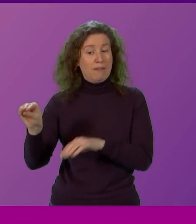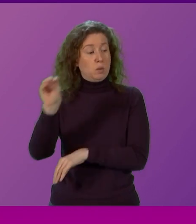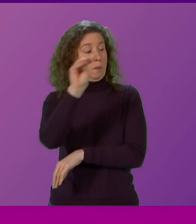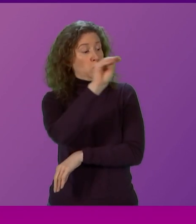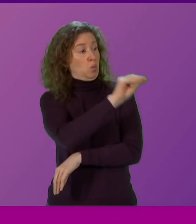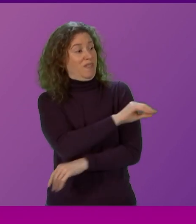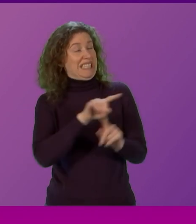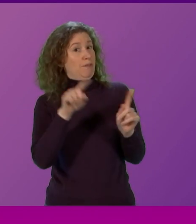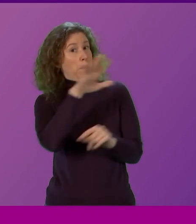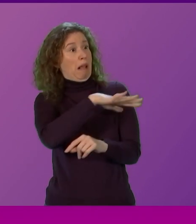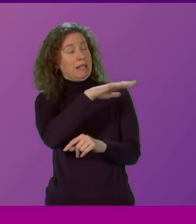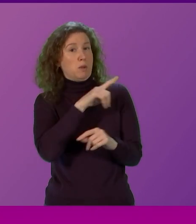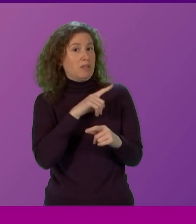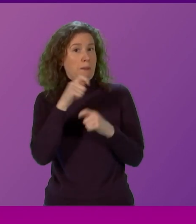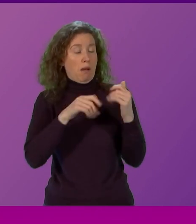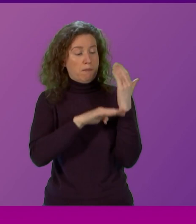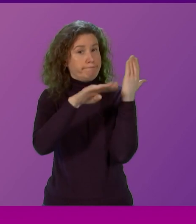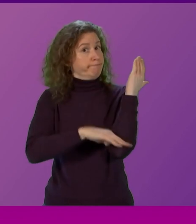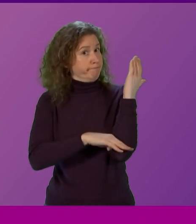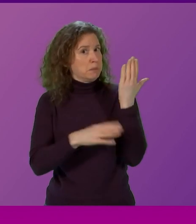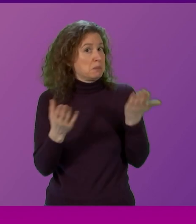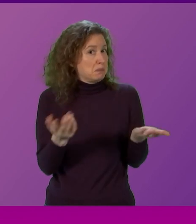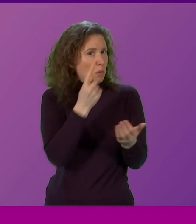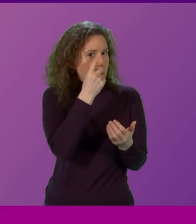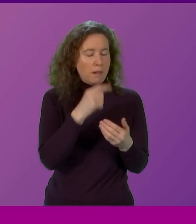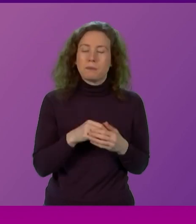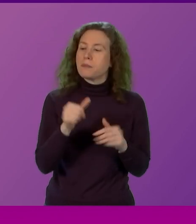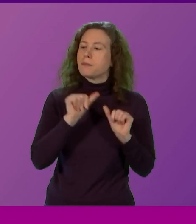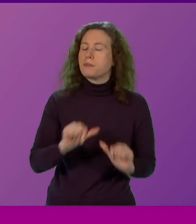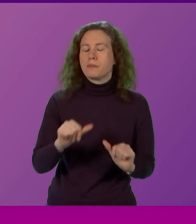in years to come, they will be over there.